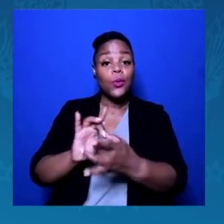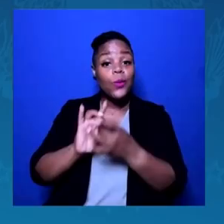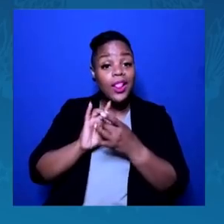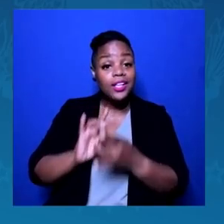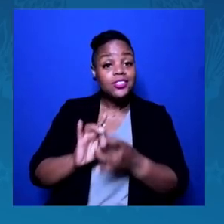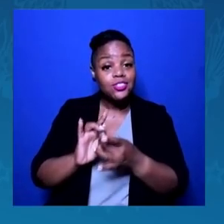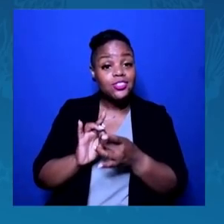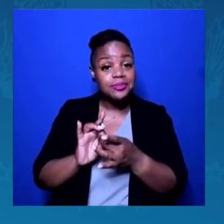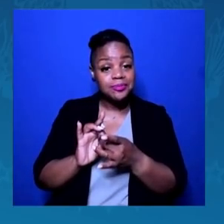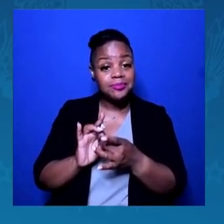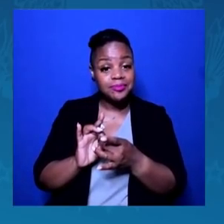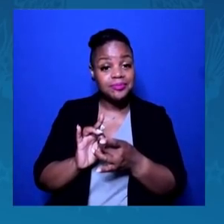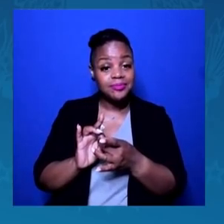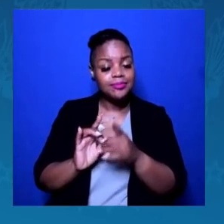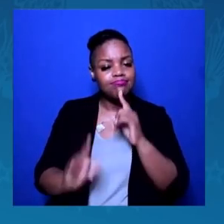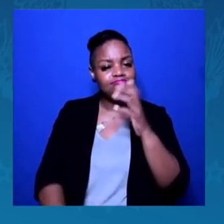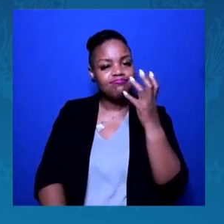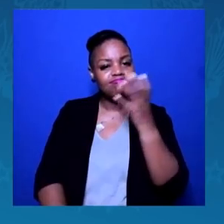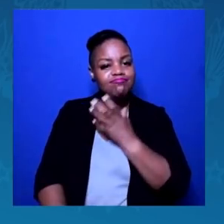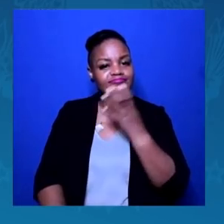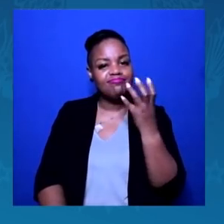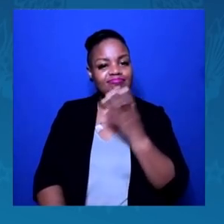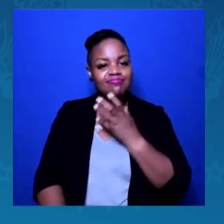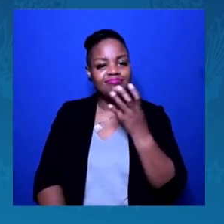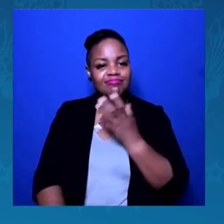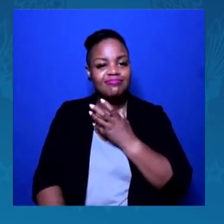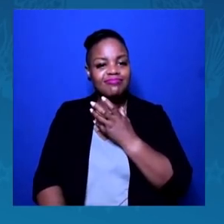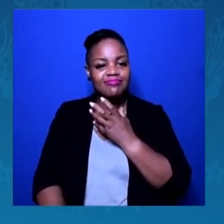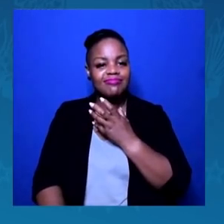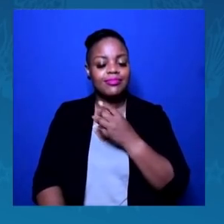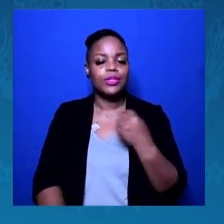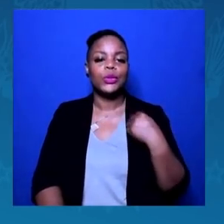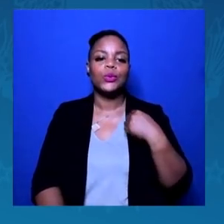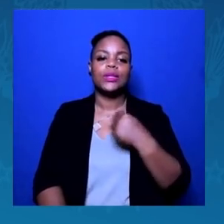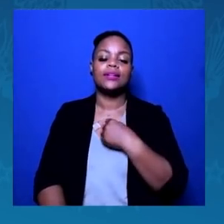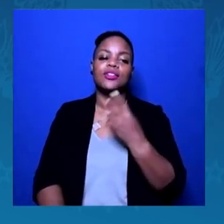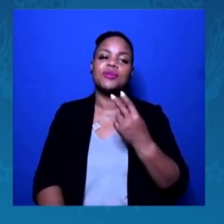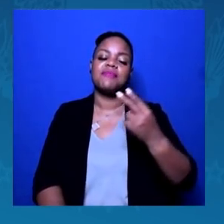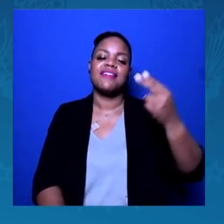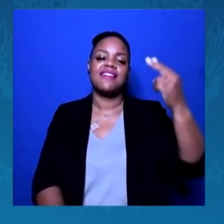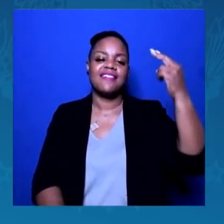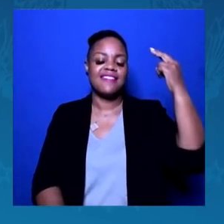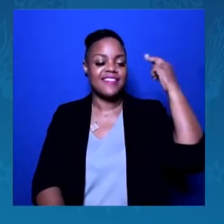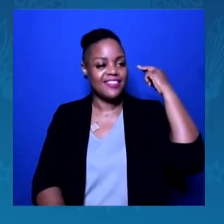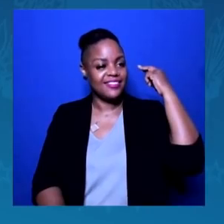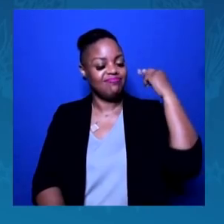When we think about where we have been, where we are and where we are headed now,